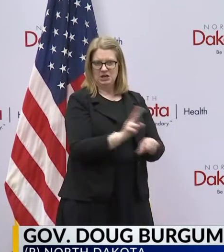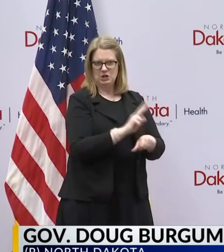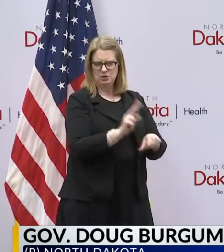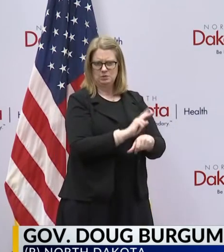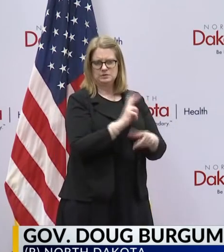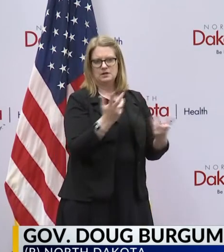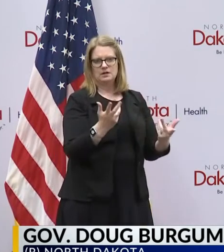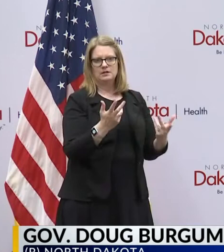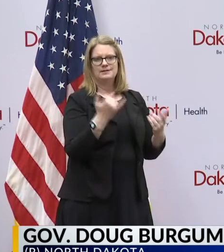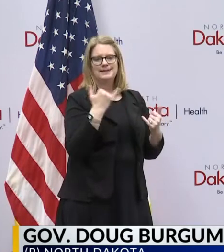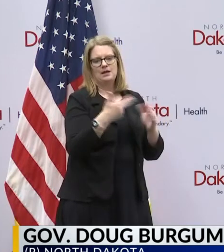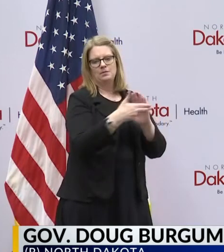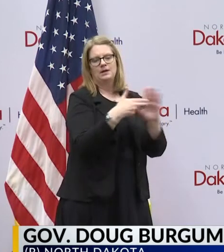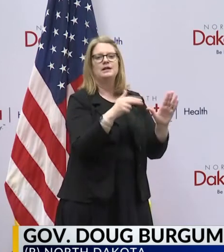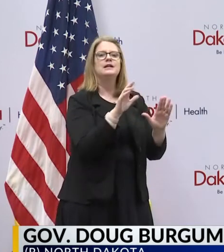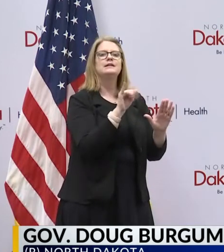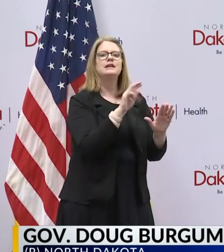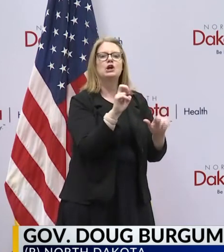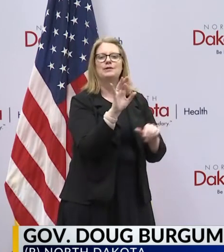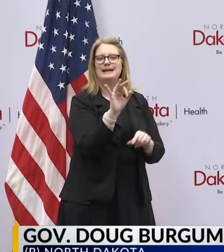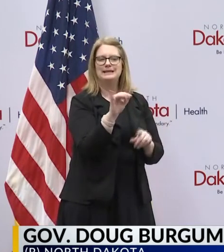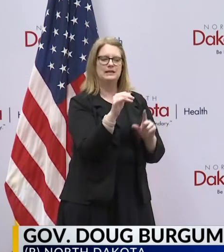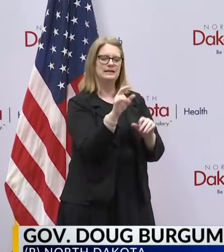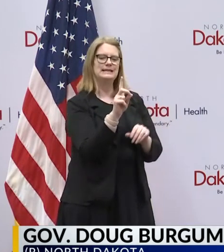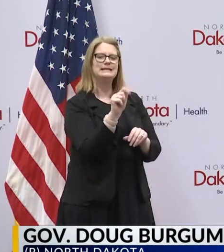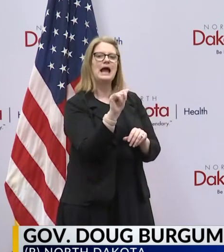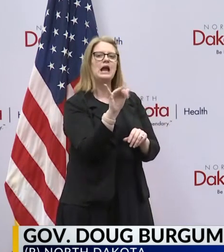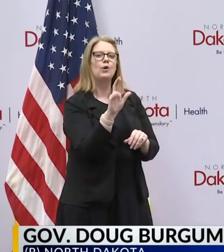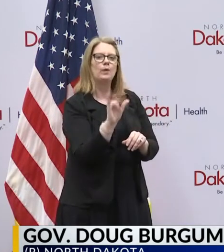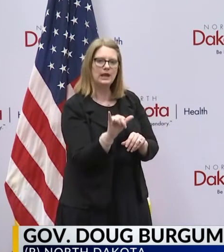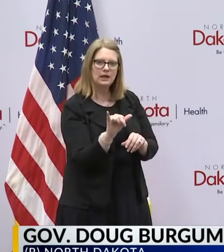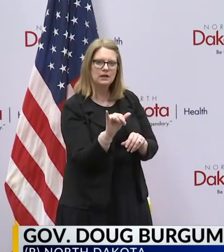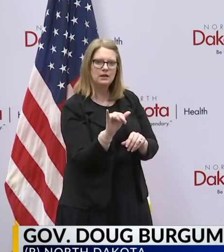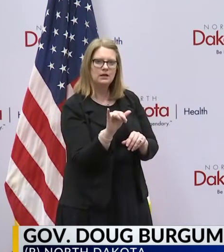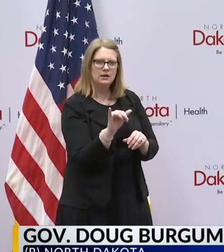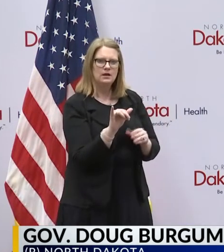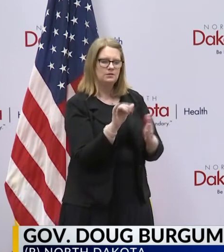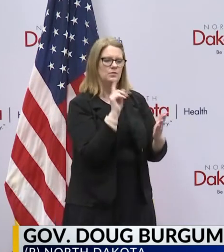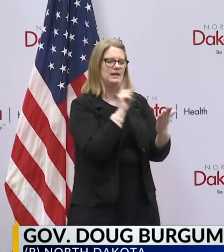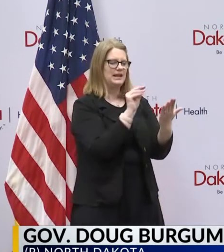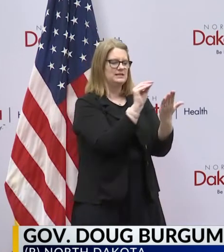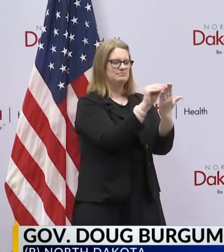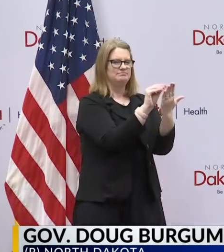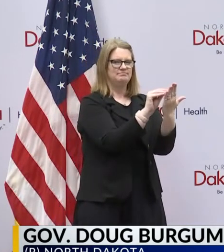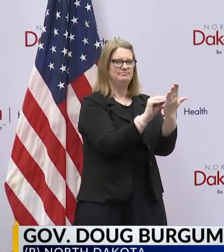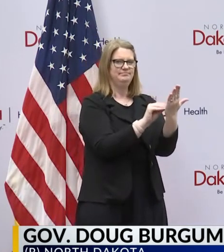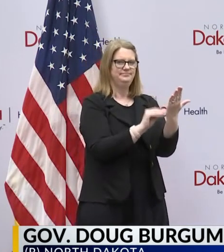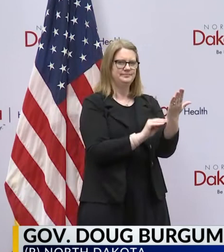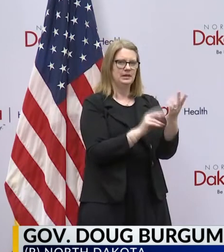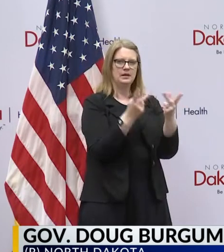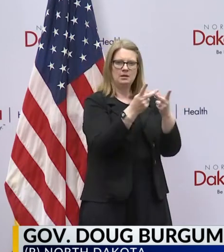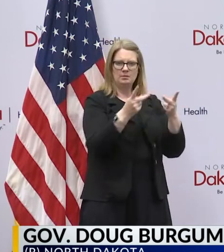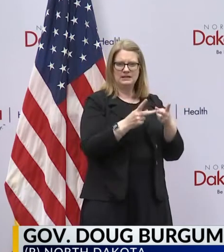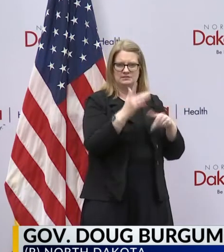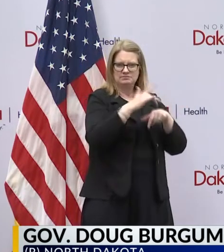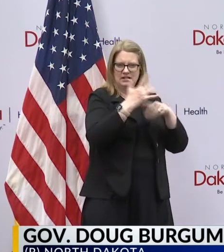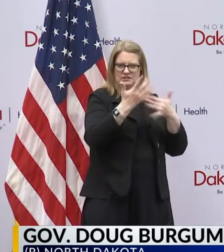FAMILIAR WITH, AN FOR THOSE 33,000-PLUS USERS, THAT'S NOW